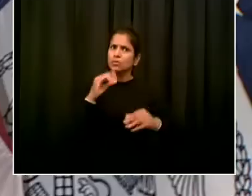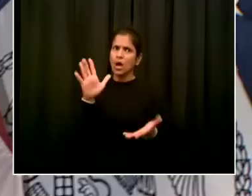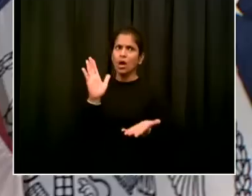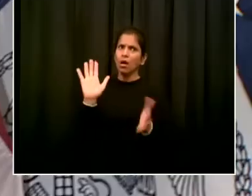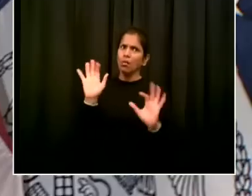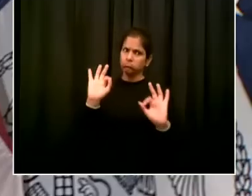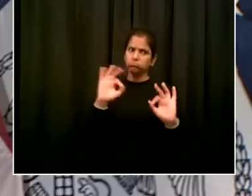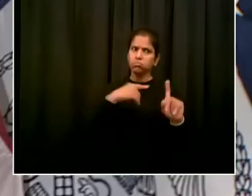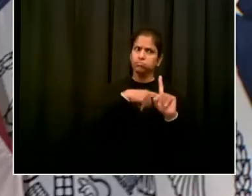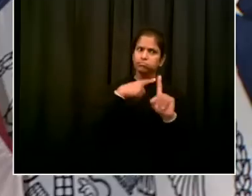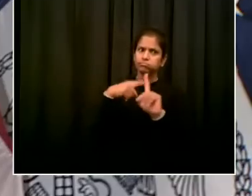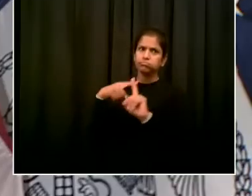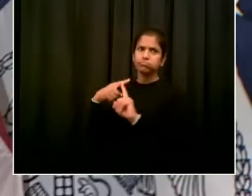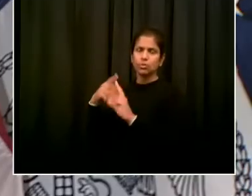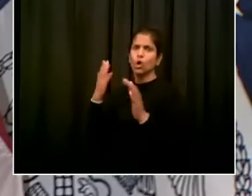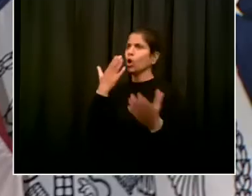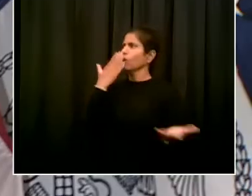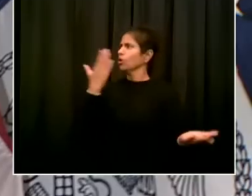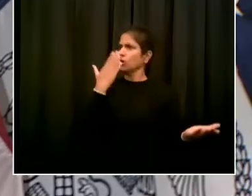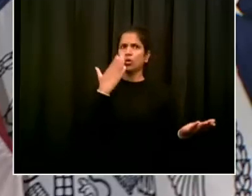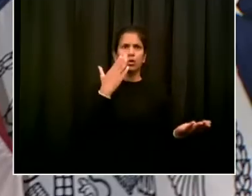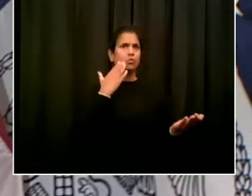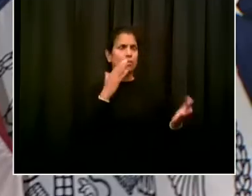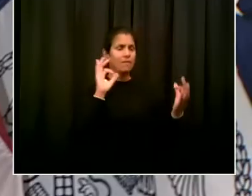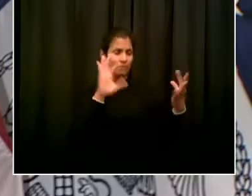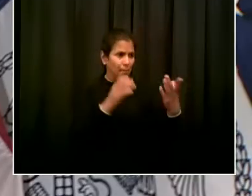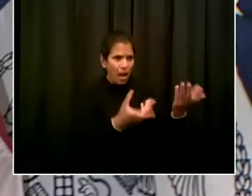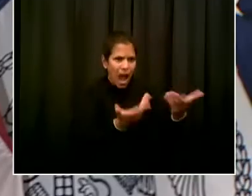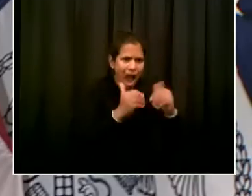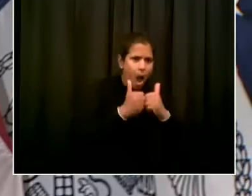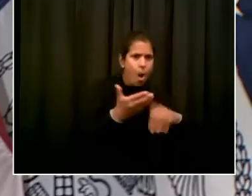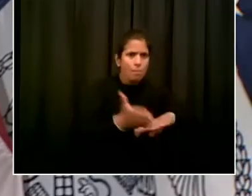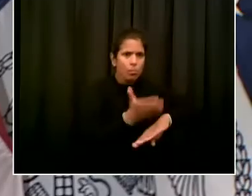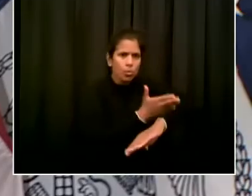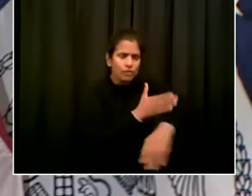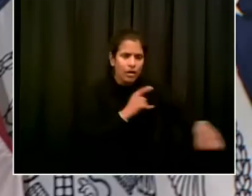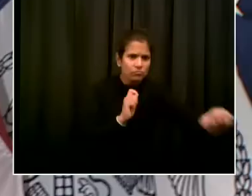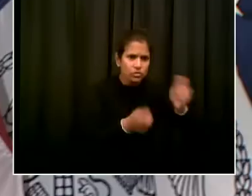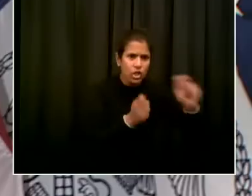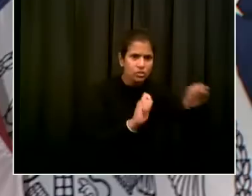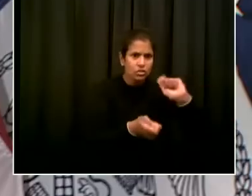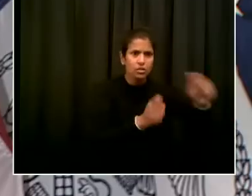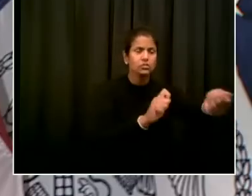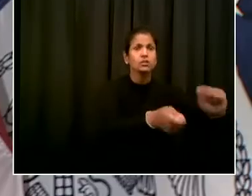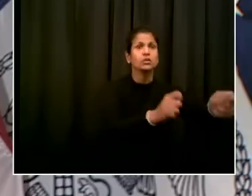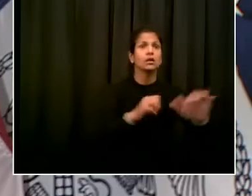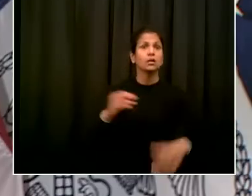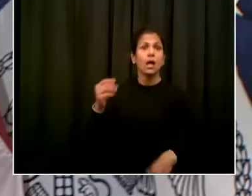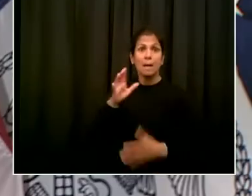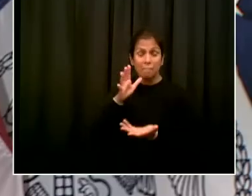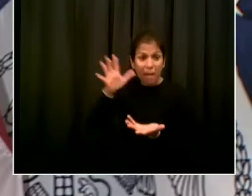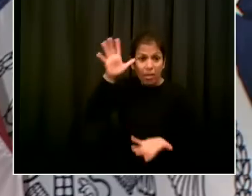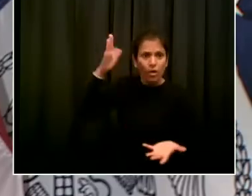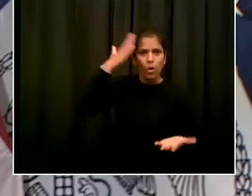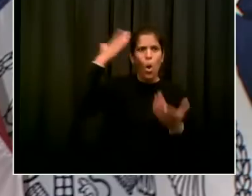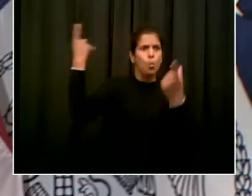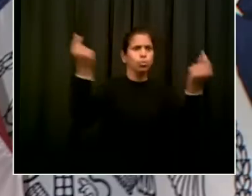HAVING A PROBLEM SHOULDDLE T T HET SITUATION ROOM KNOW AND THEY WILL MAKE SURE TO G GT ETHTHE SUPPPLIES OUT TO THAT THEY NEED. OVERWHELMINGLY, WHAT I HAVE HEARD FROM PARENTS AND SCHOOL COMMUNITIES IS